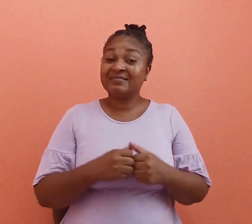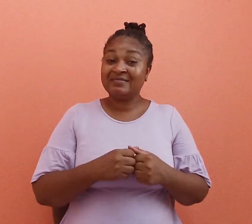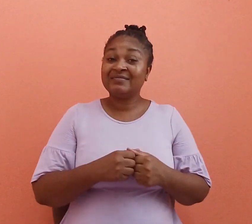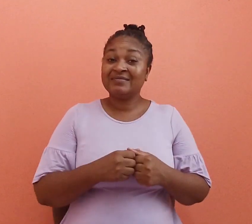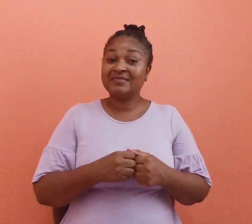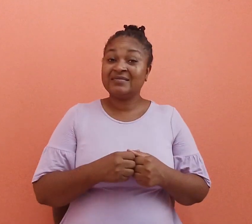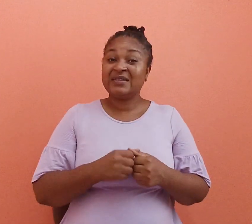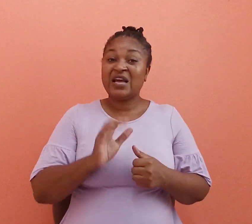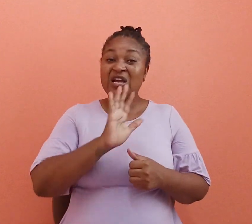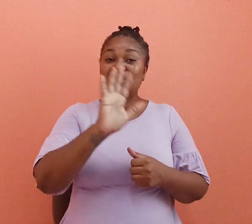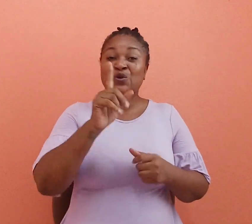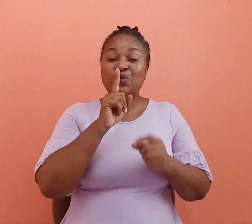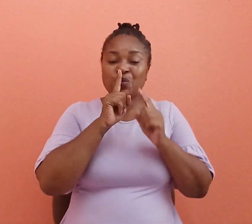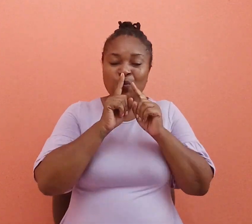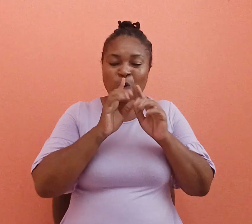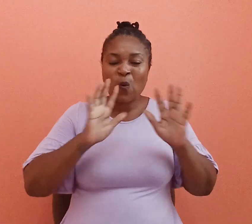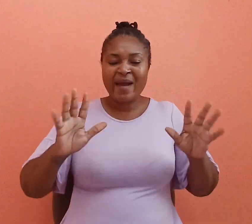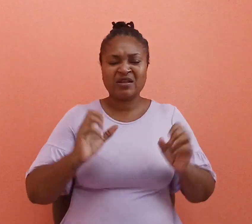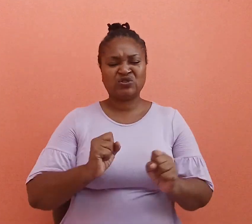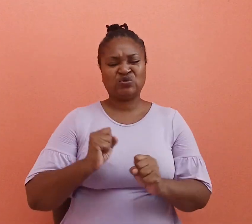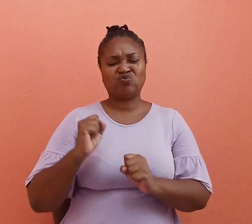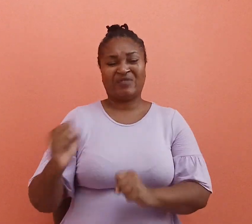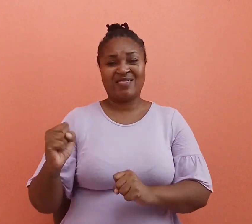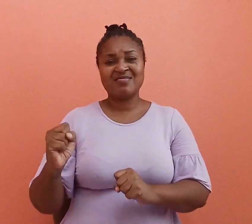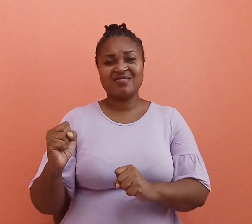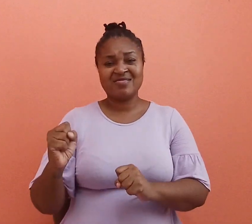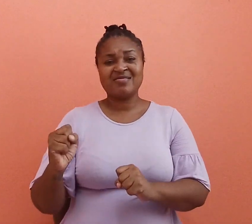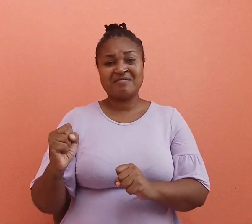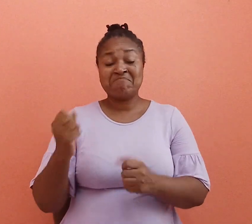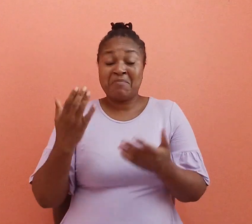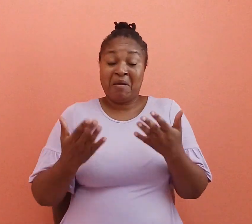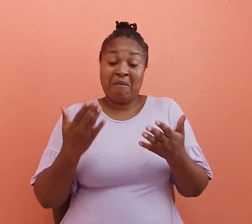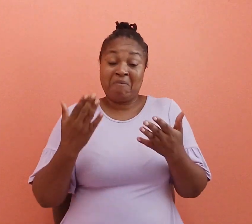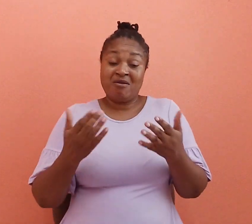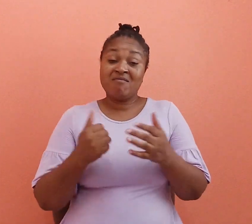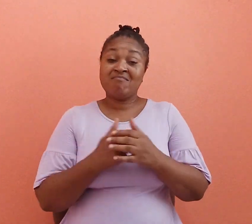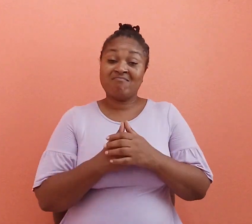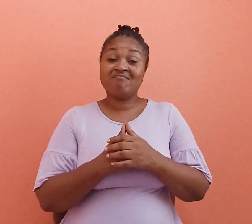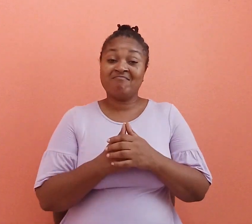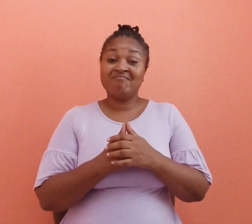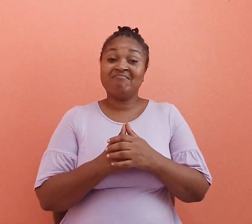your quiet strength.